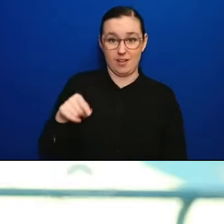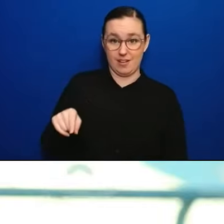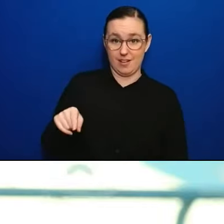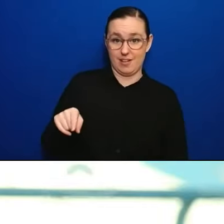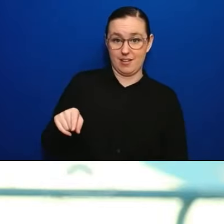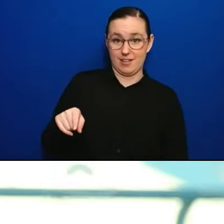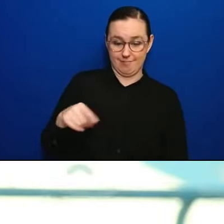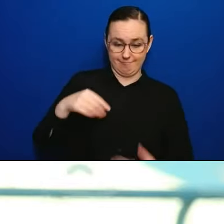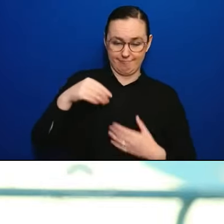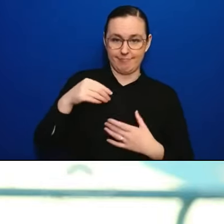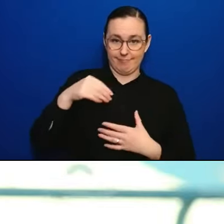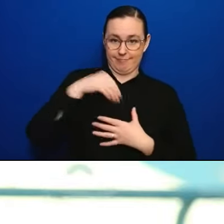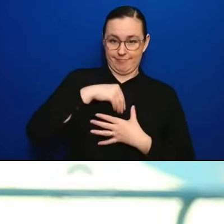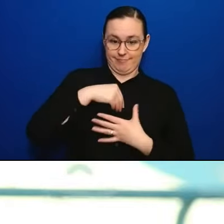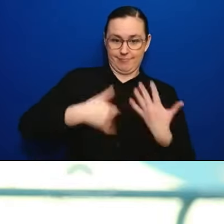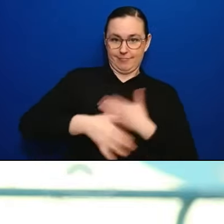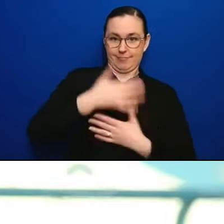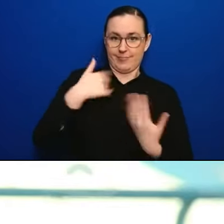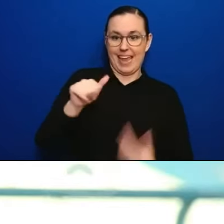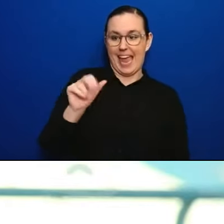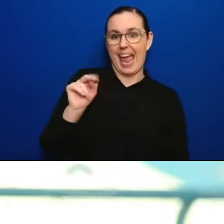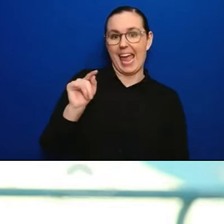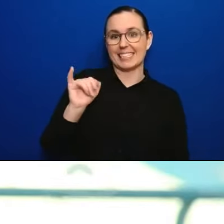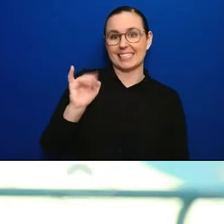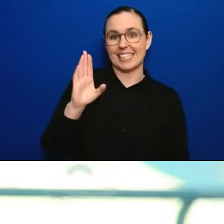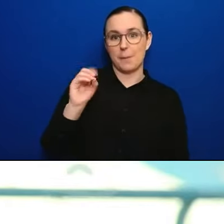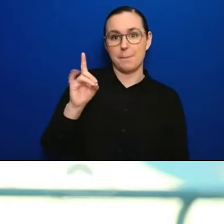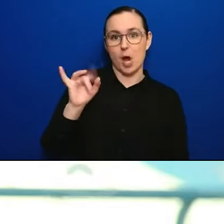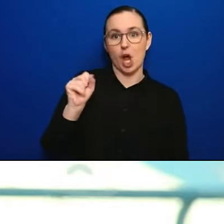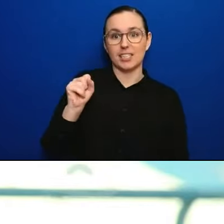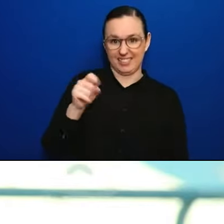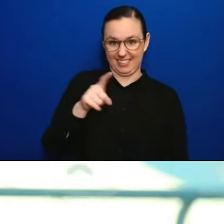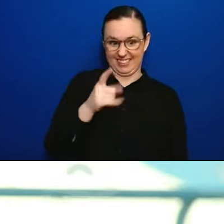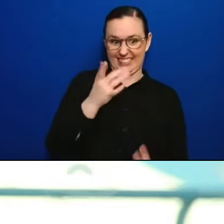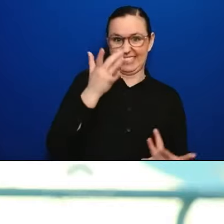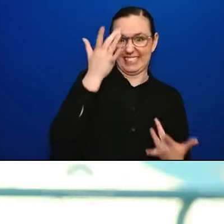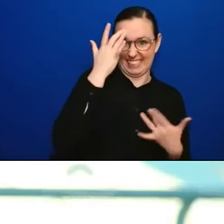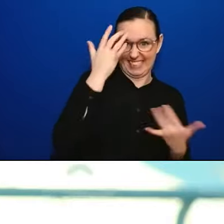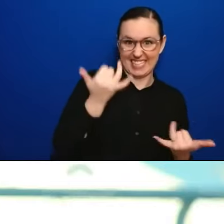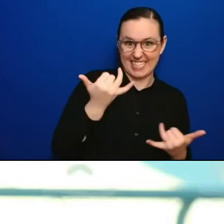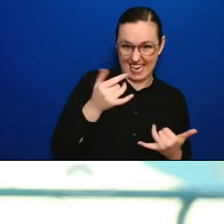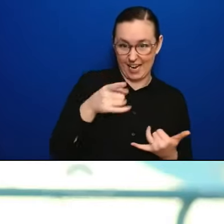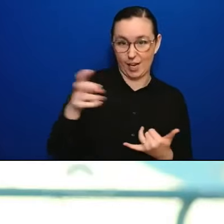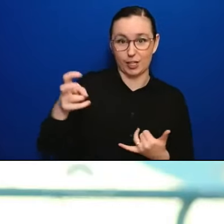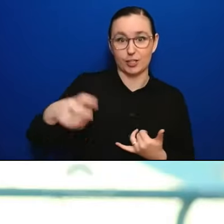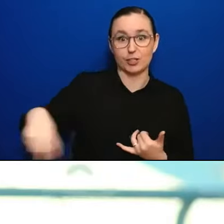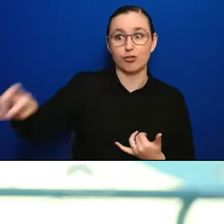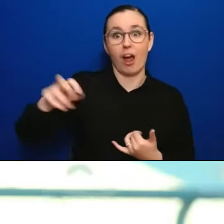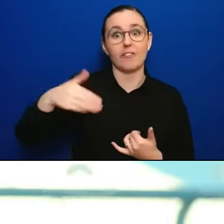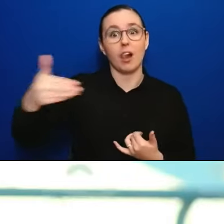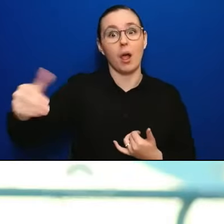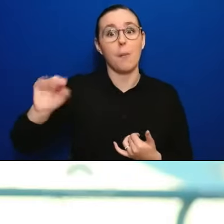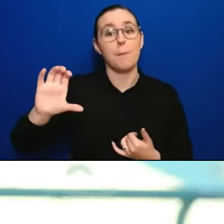You know, it's very hard to -- as you know, there's a trajectory of antibody that are picked up by these tests so if